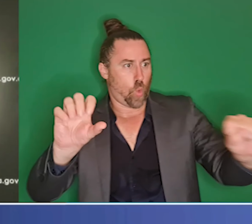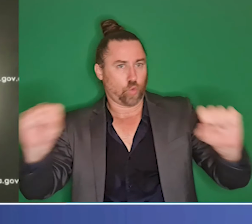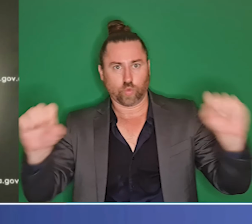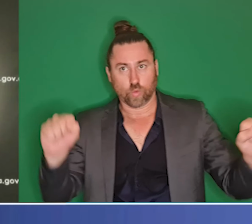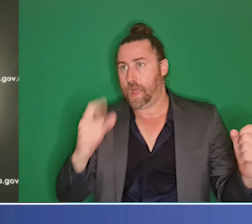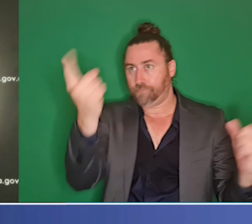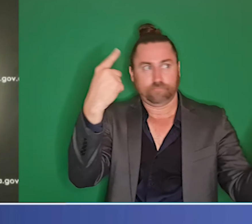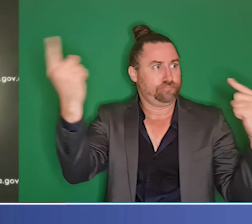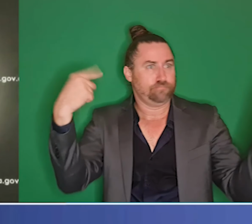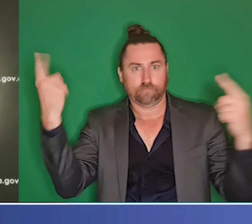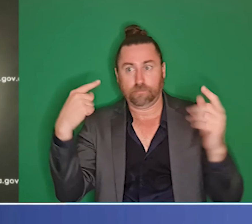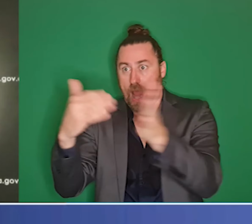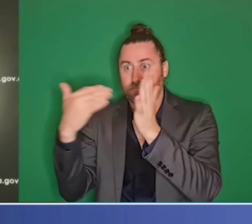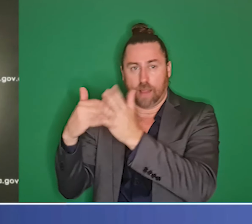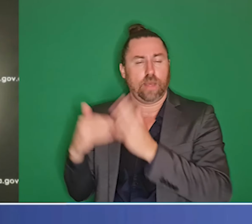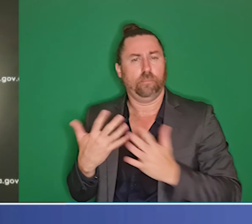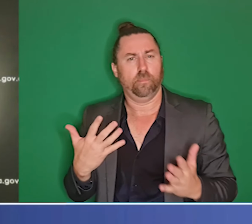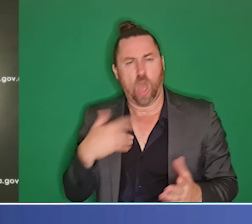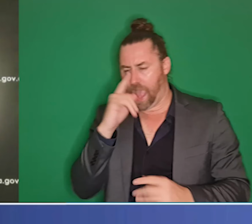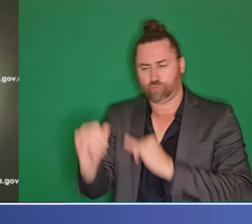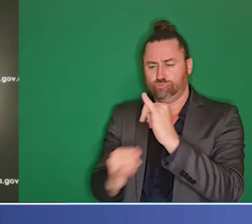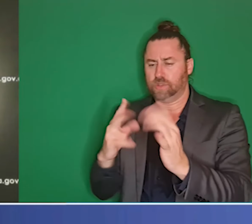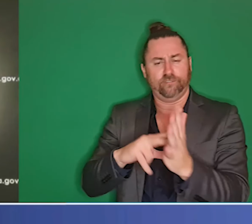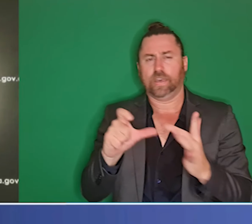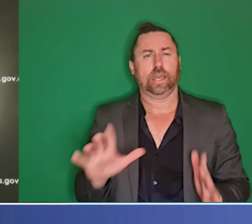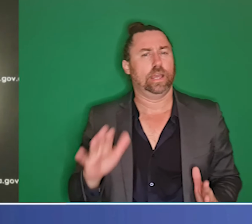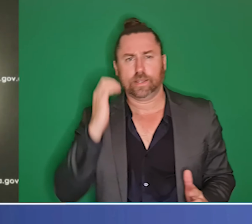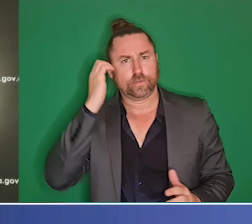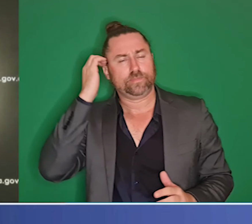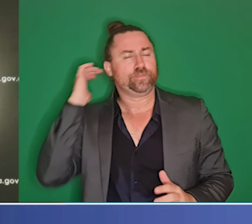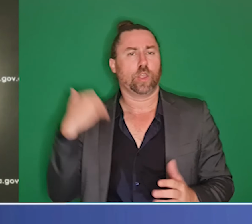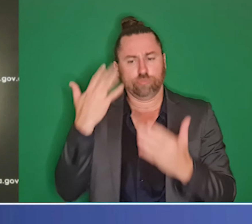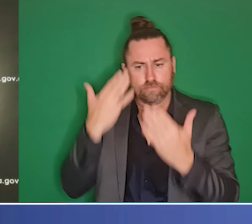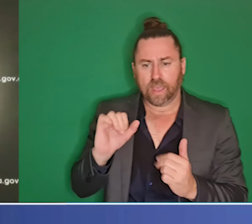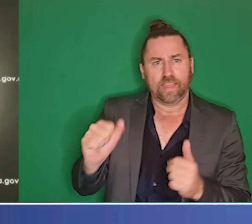And so, to be fair to Victoria, I respect the decision, respect the call.